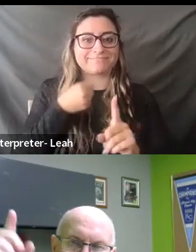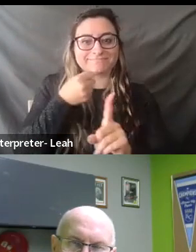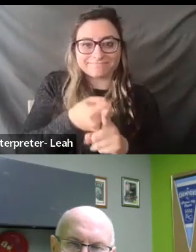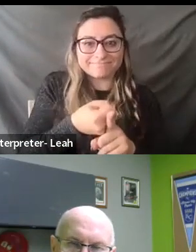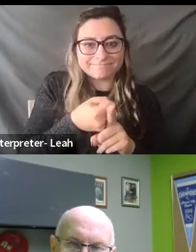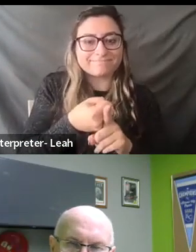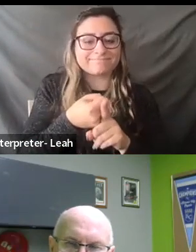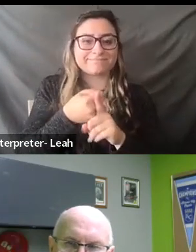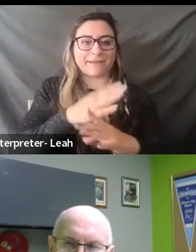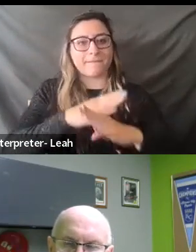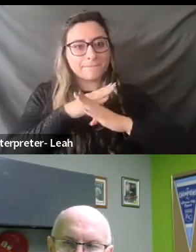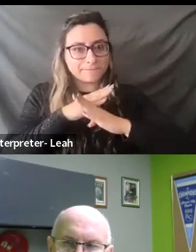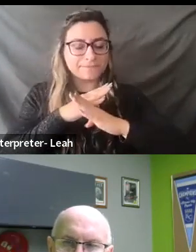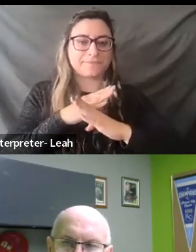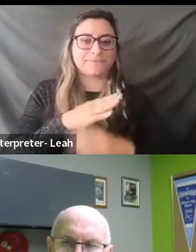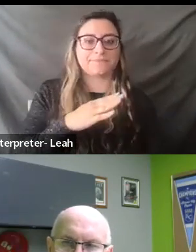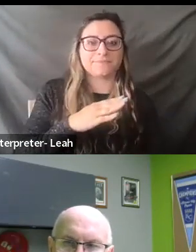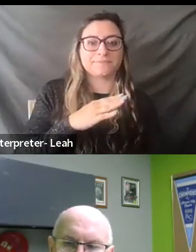That's the government.